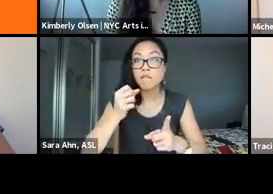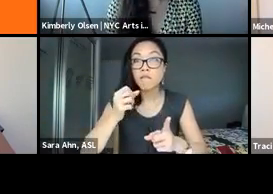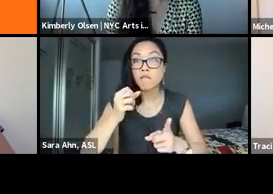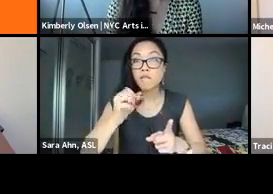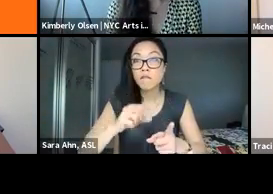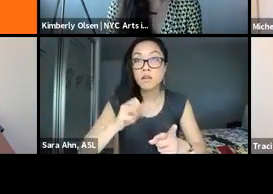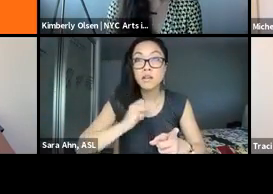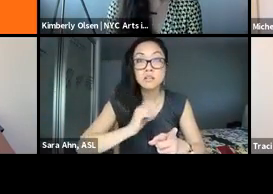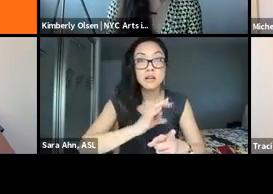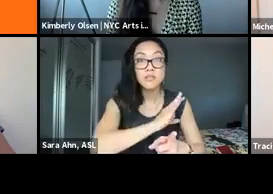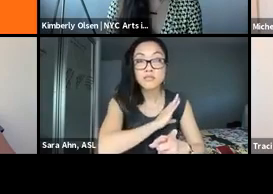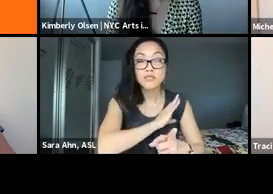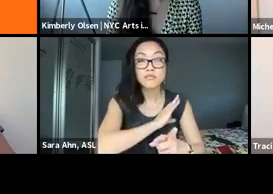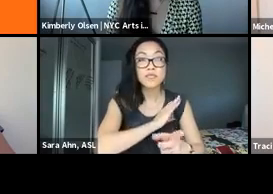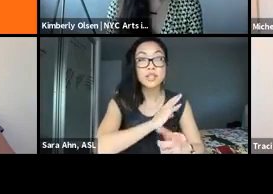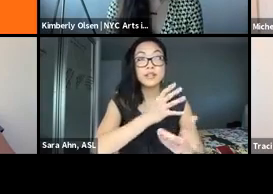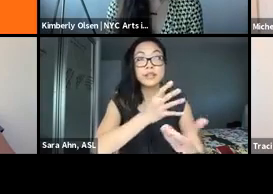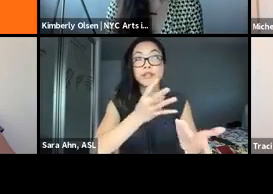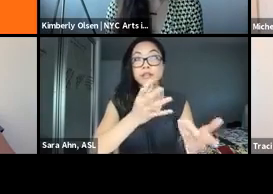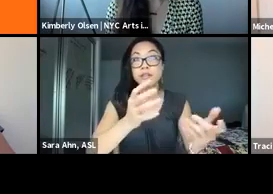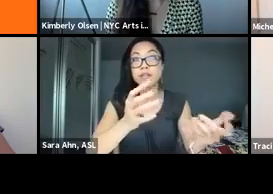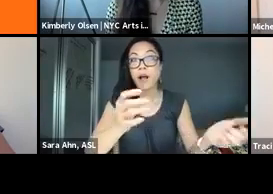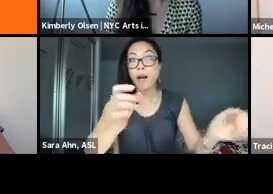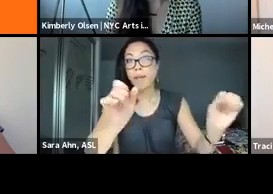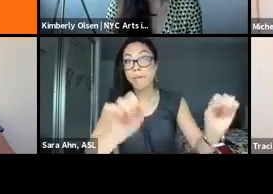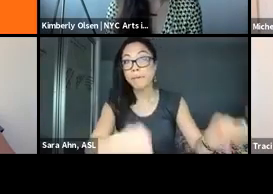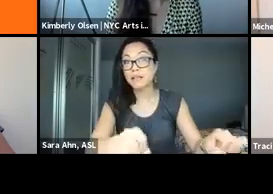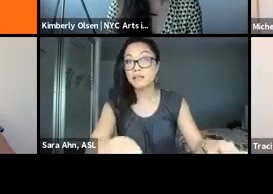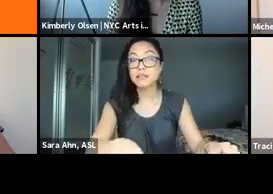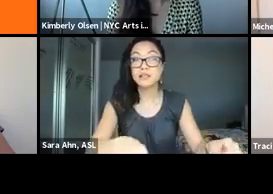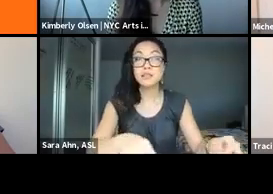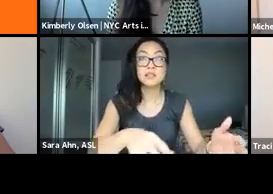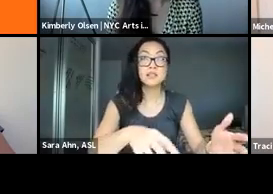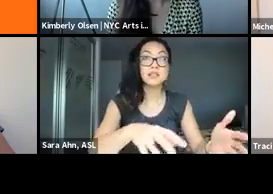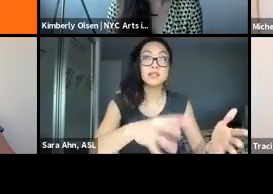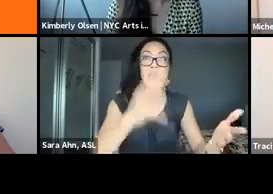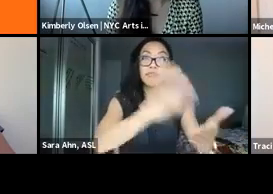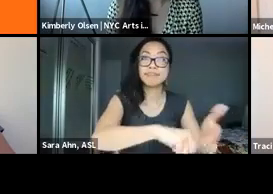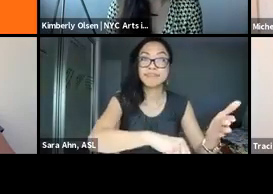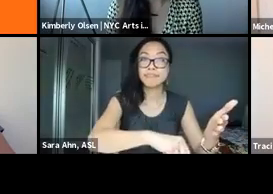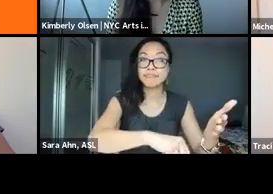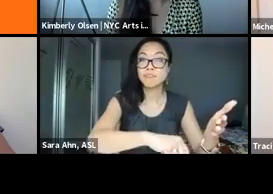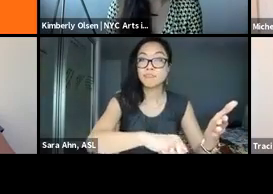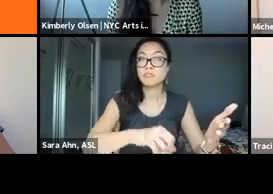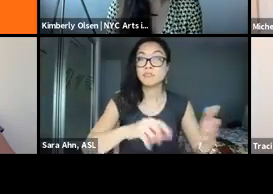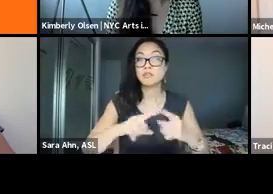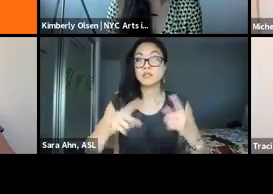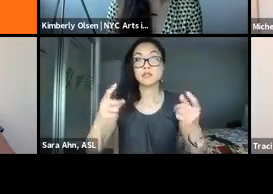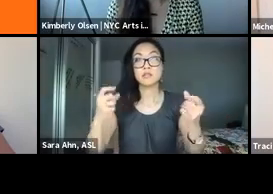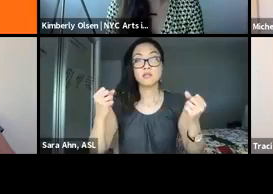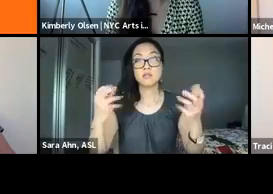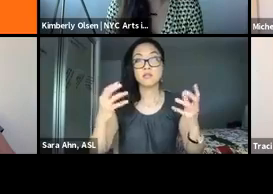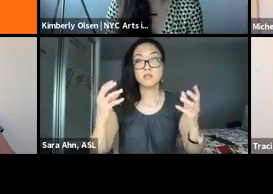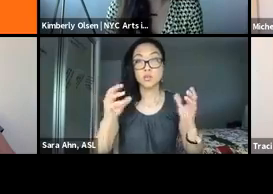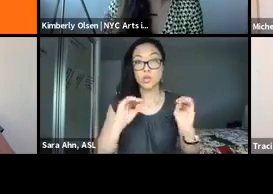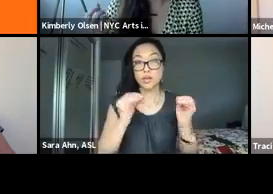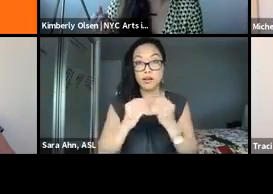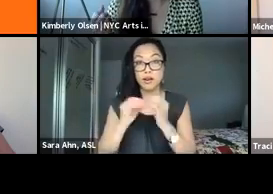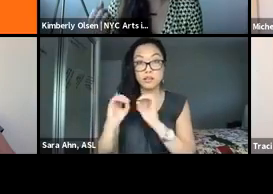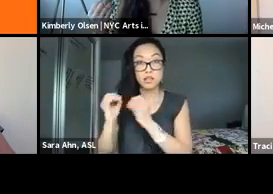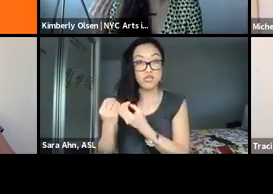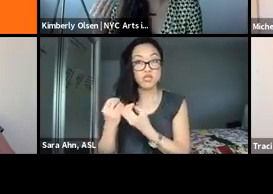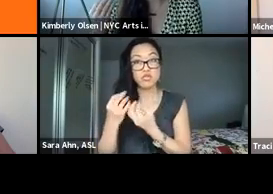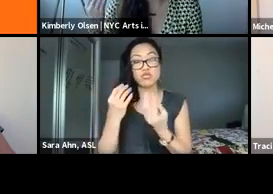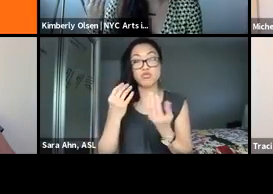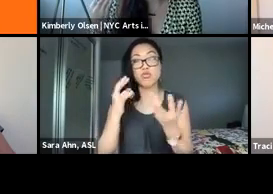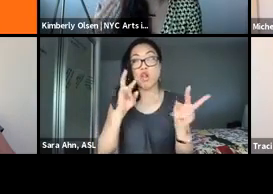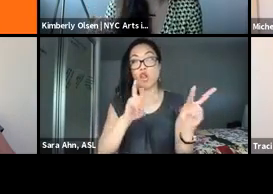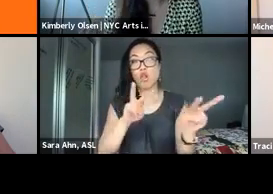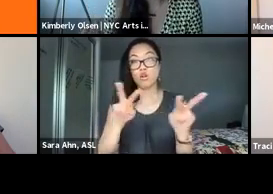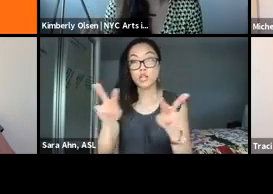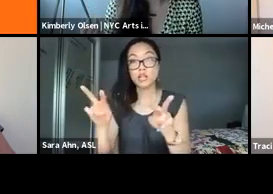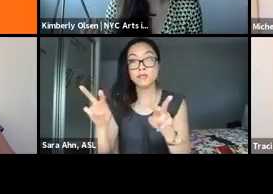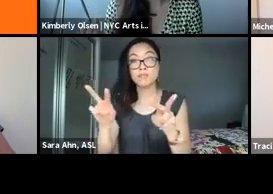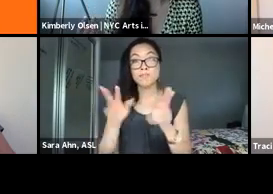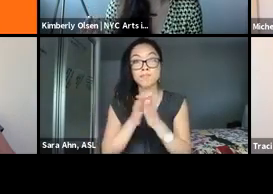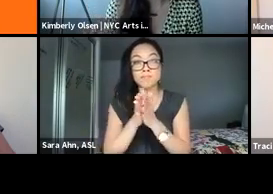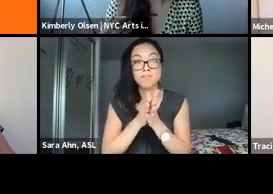and a date that is looming is June 30 when the P. P. E. loan runs out and many organizations